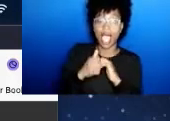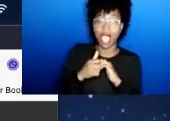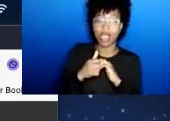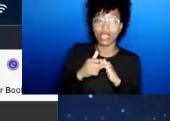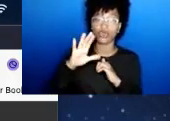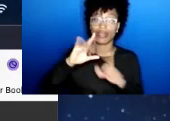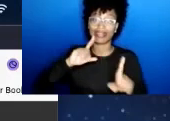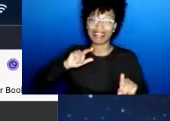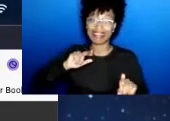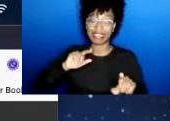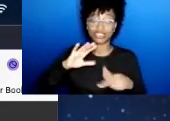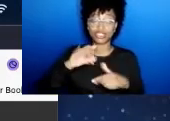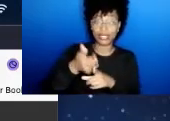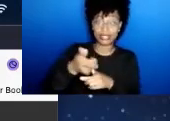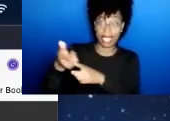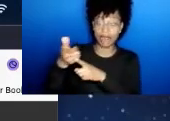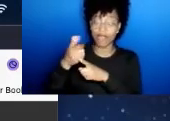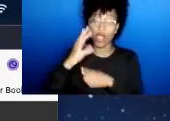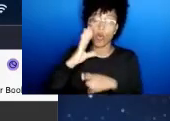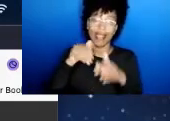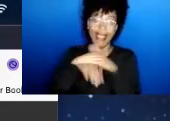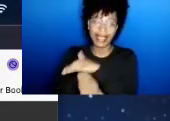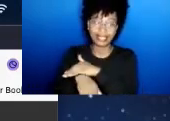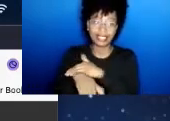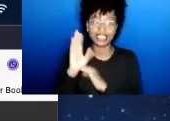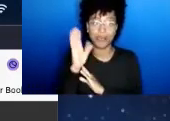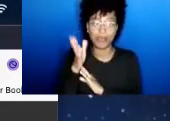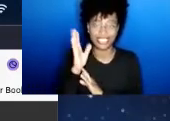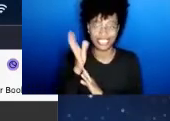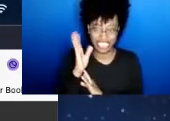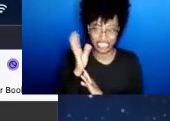and yourselves will be accessing 06:31:58 the presentations during the conference